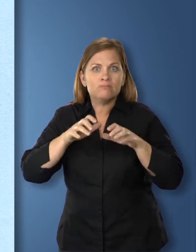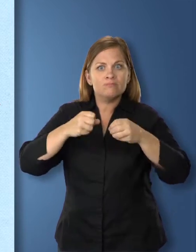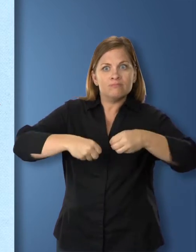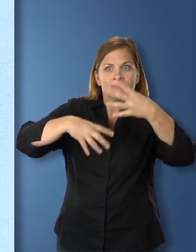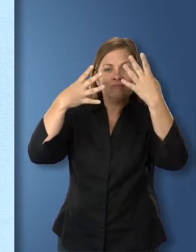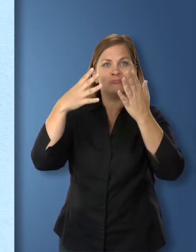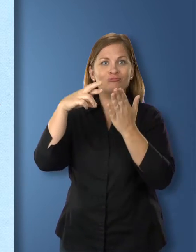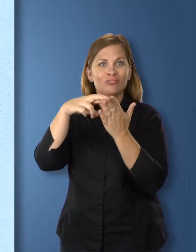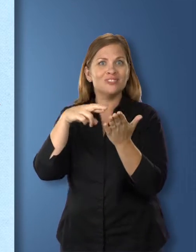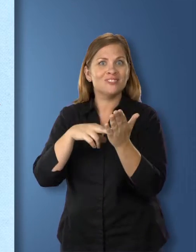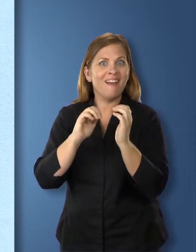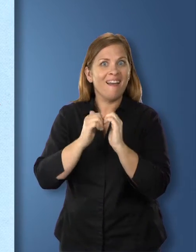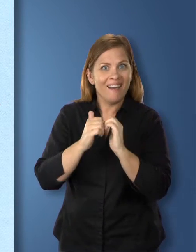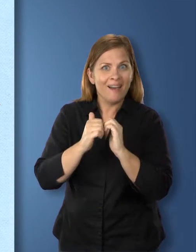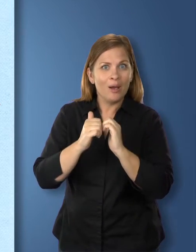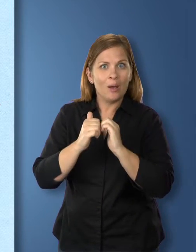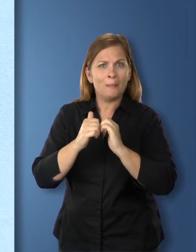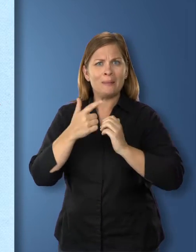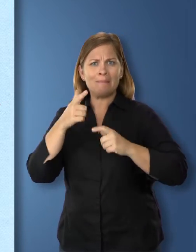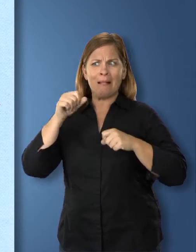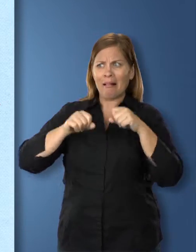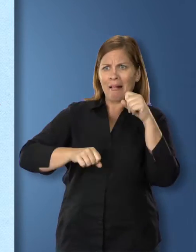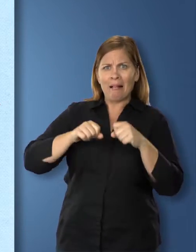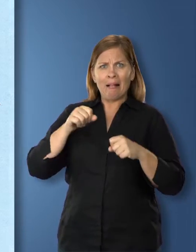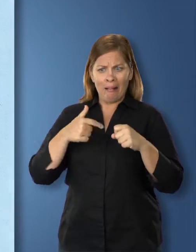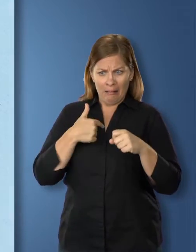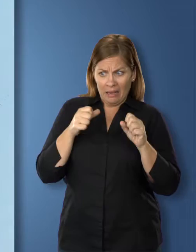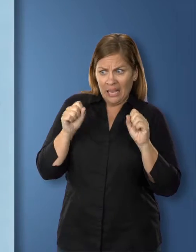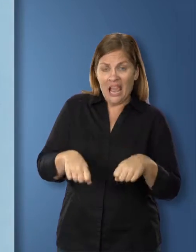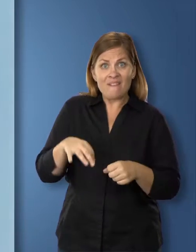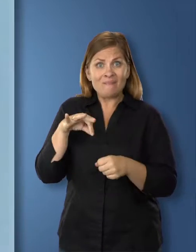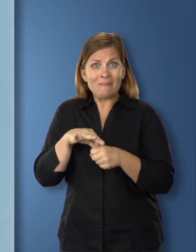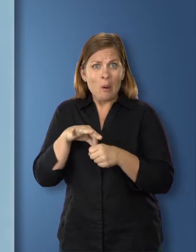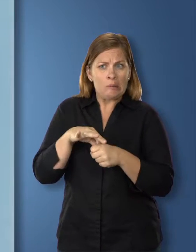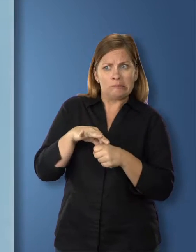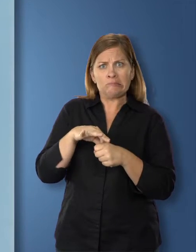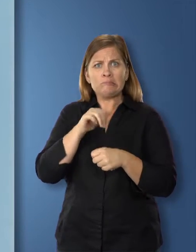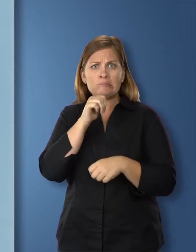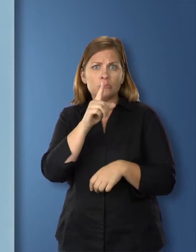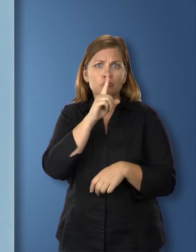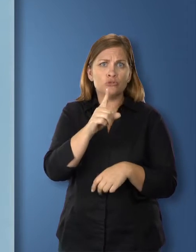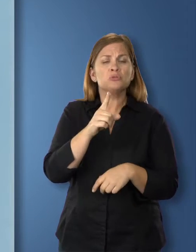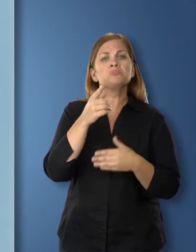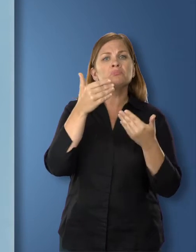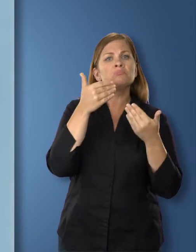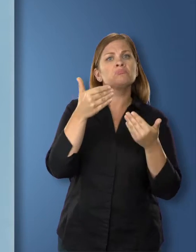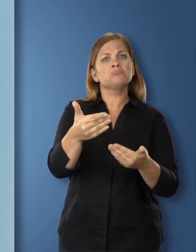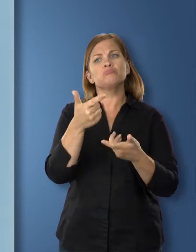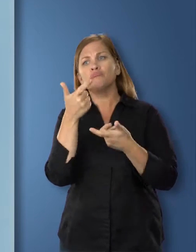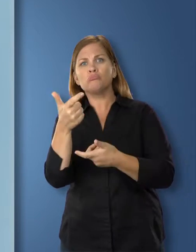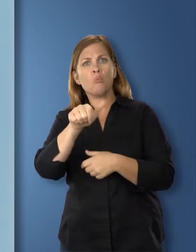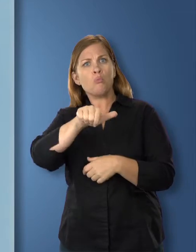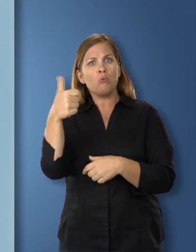how to register to vote online. If you are not sure if you are legally allowed to vote,